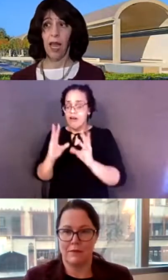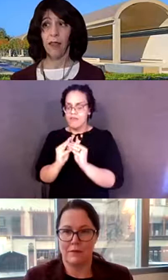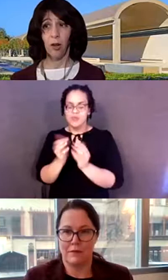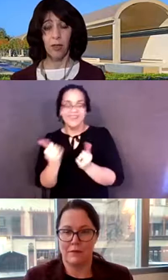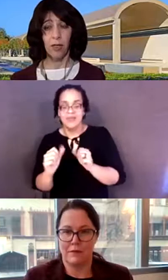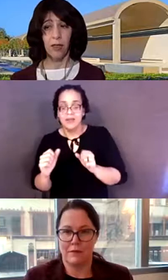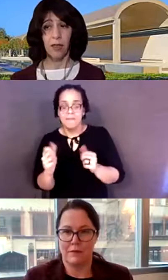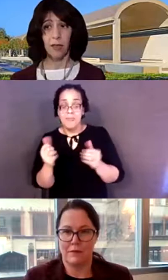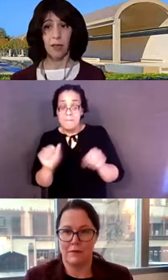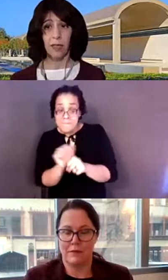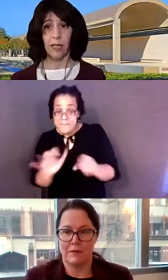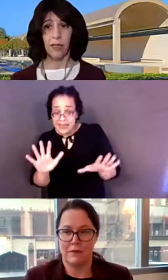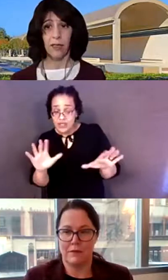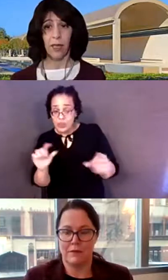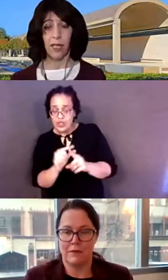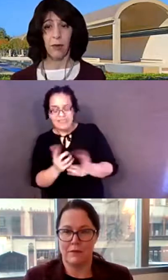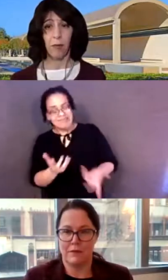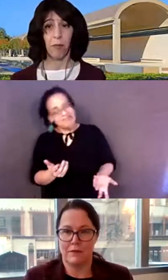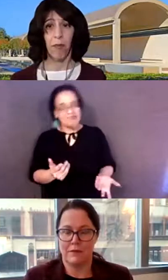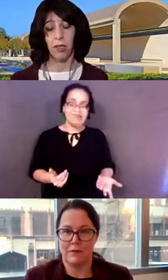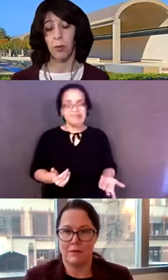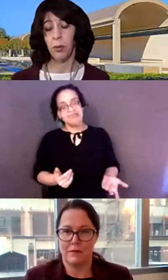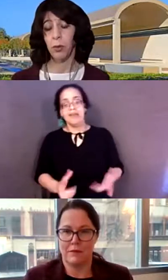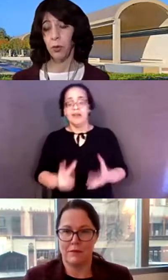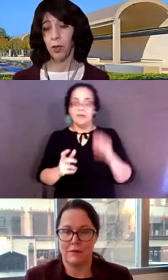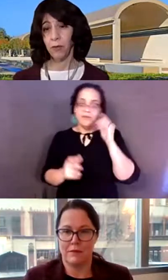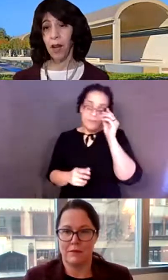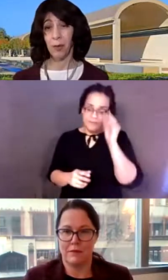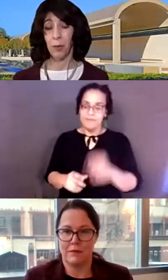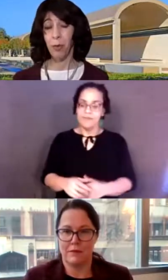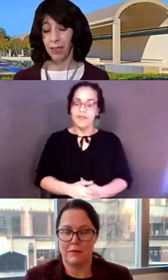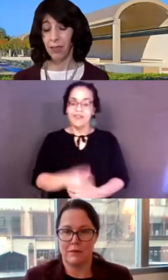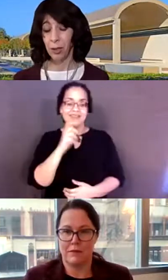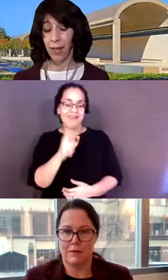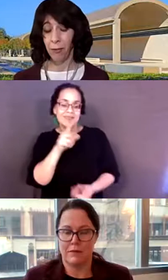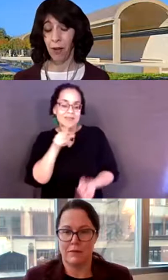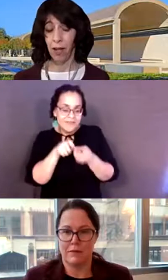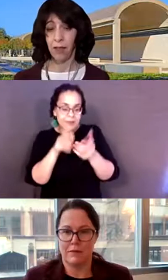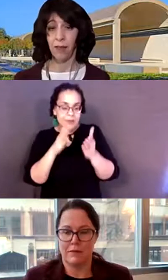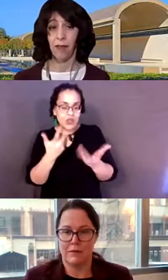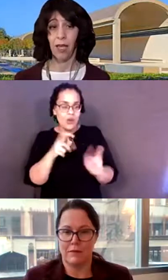and there aren't necessarily any magic people you want to find, but you may find